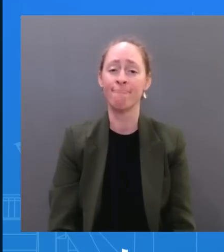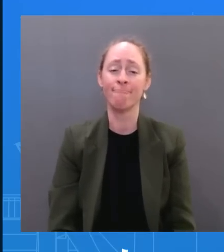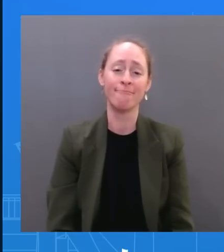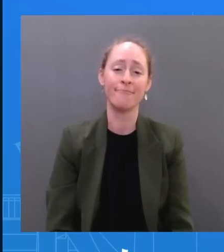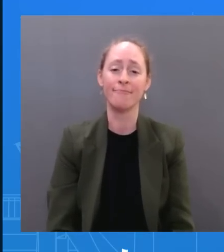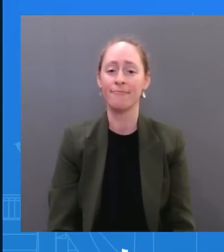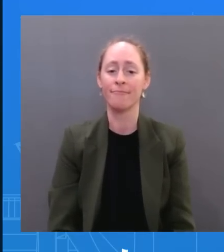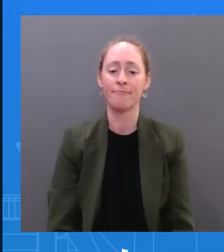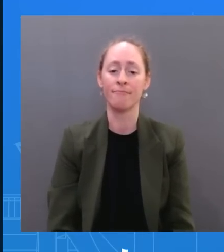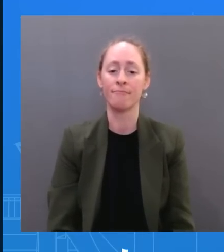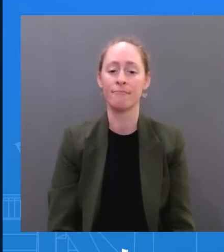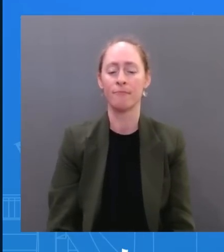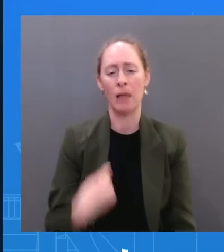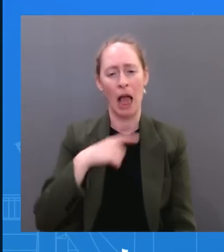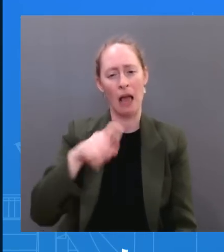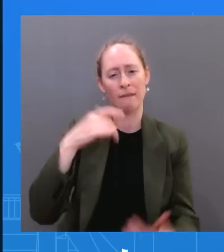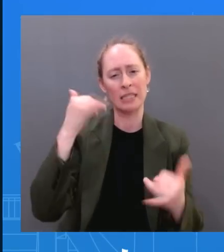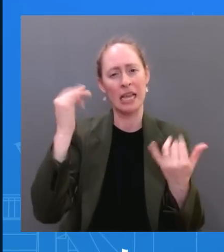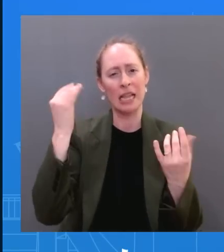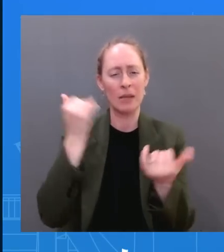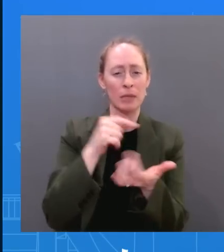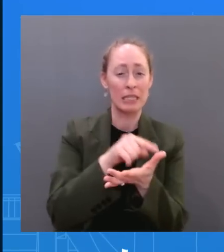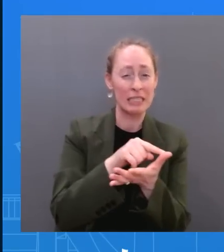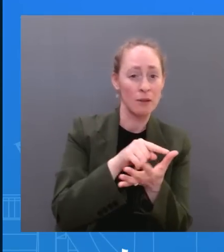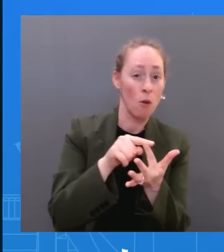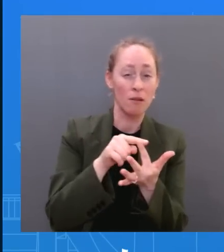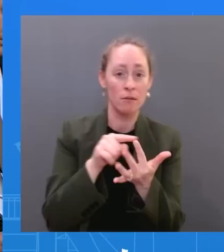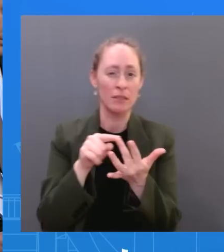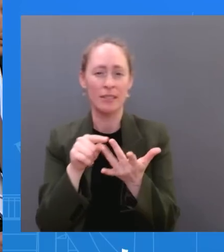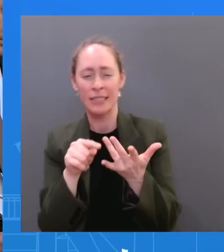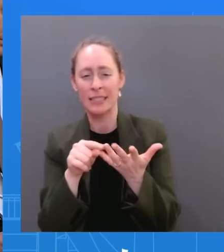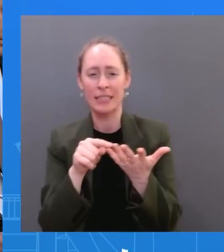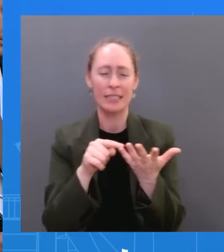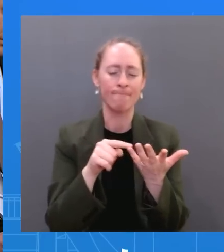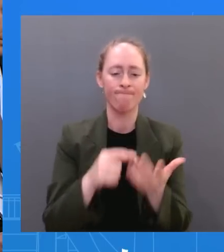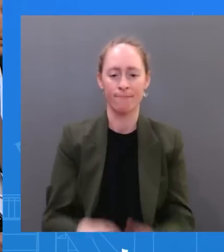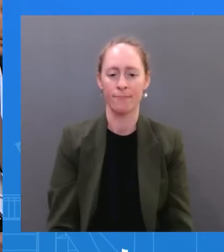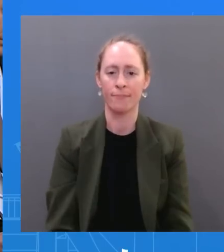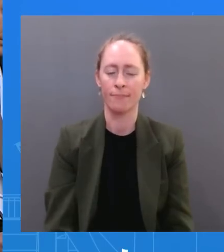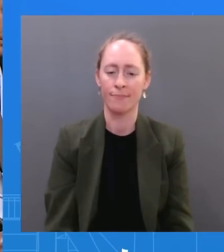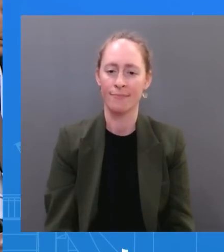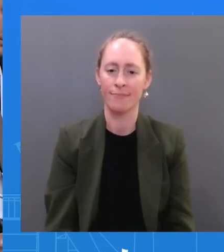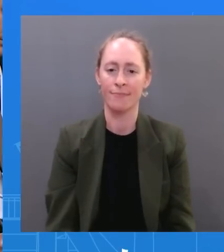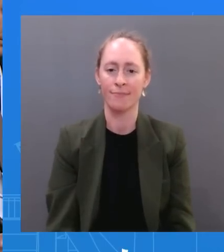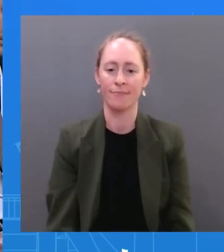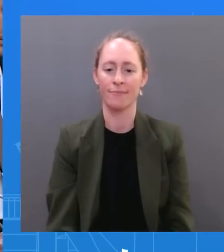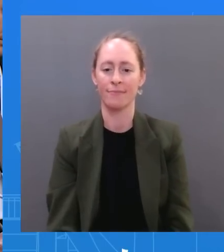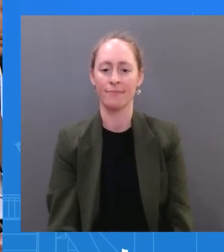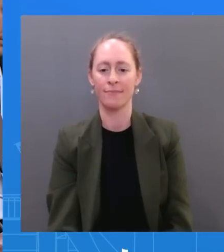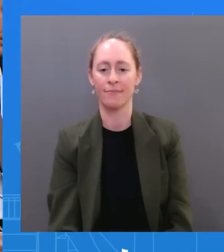and made us think a little bit deeper about doing that. The Press: And secondly, what's your message to gun control groups